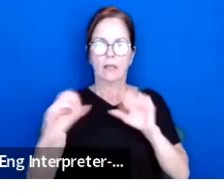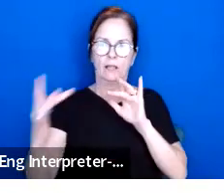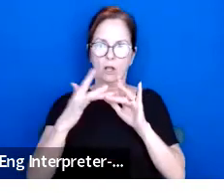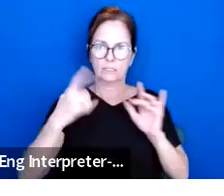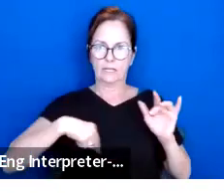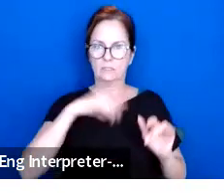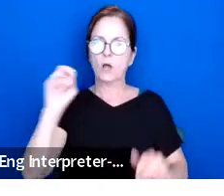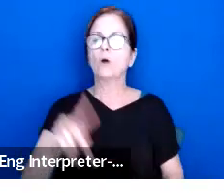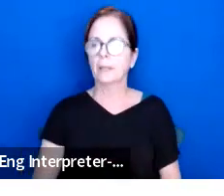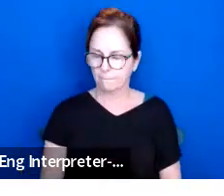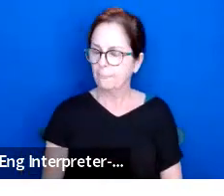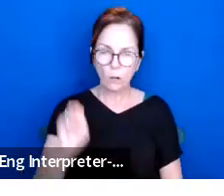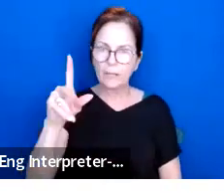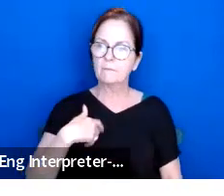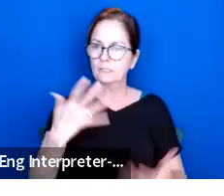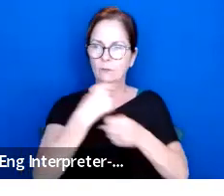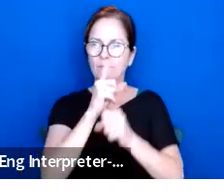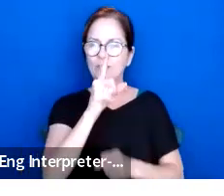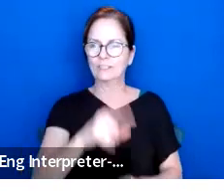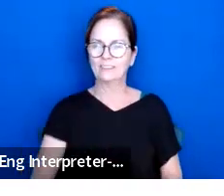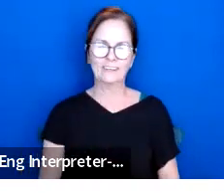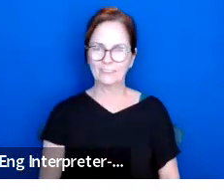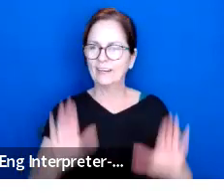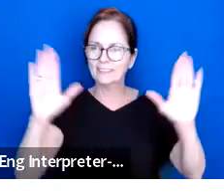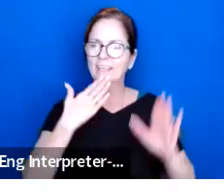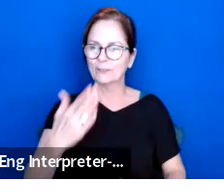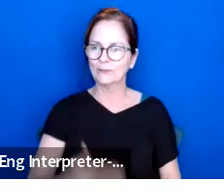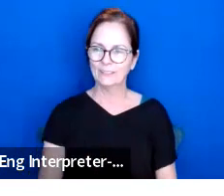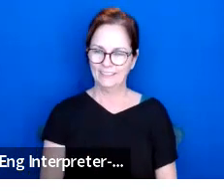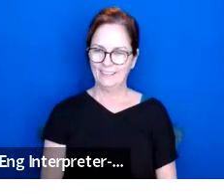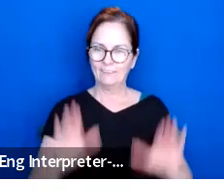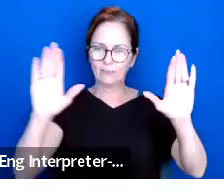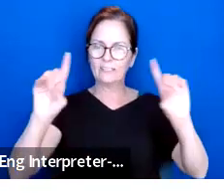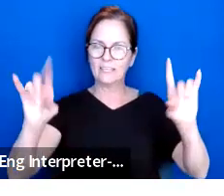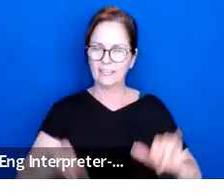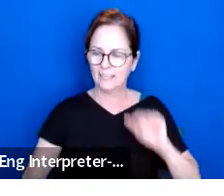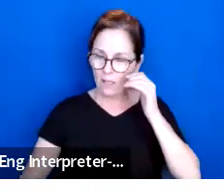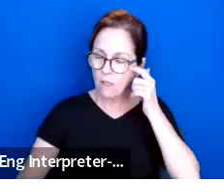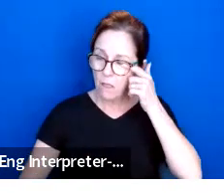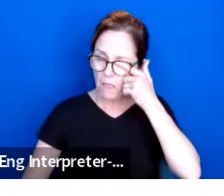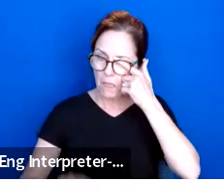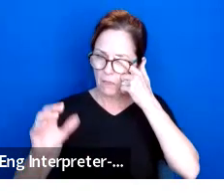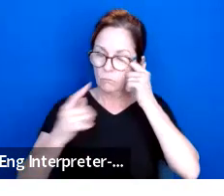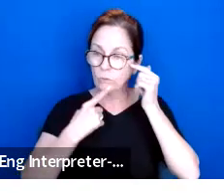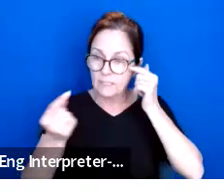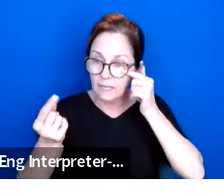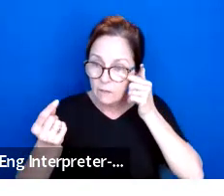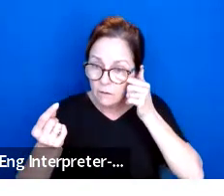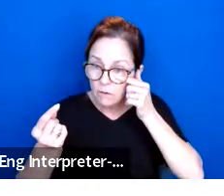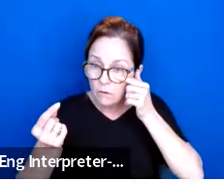I will do phone calls with them. Okay, okay, I just wanna make sure. Alright, great, thank you. Okay. Okay. This will be captioned also, right? Okay. Yes.